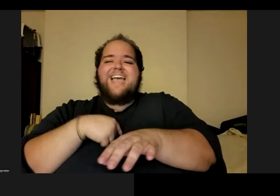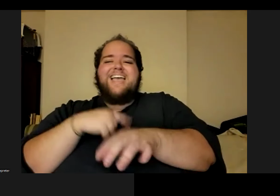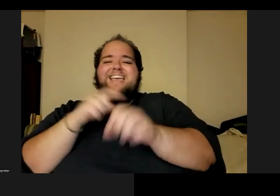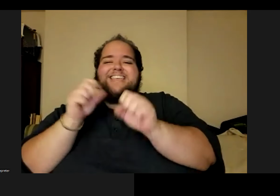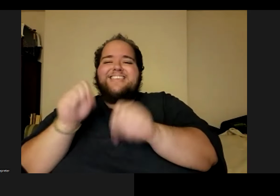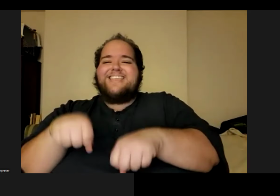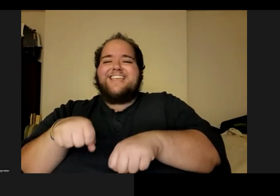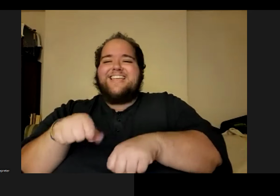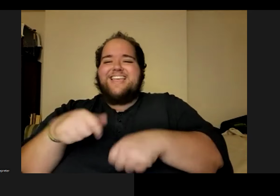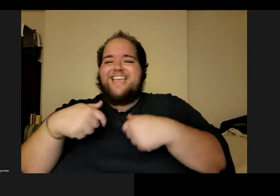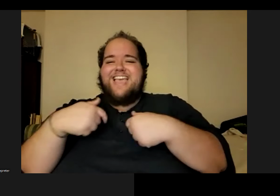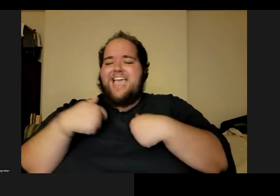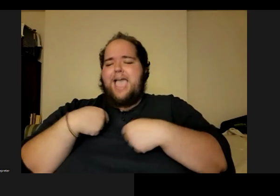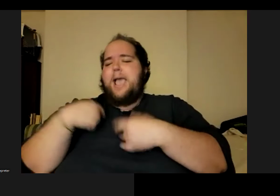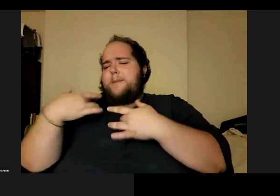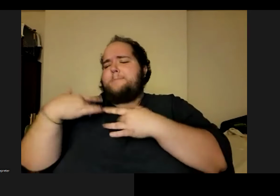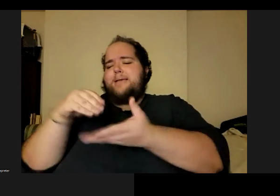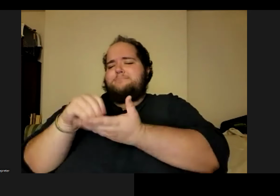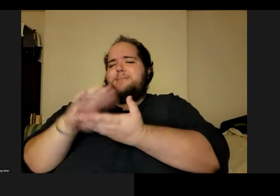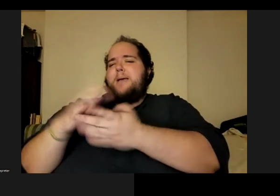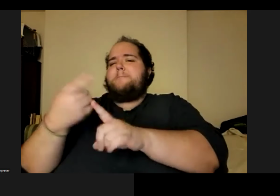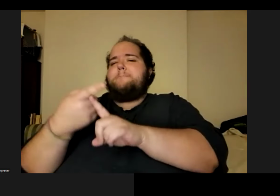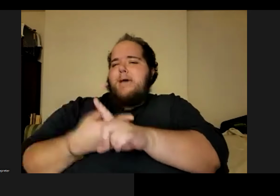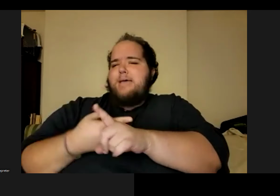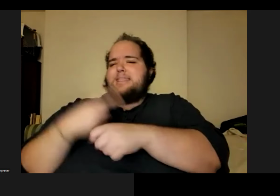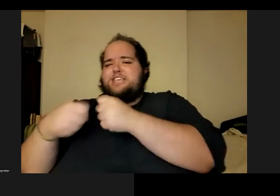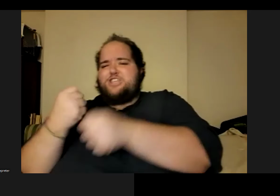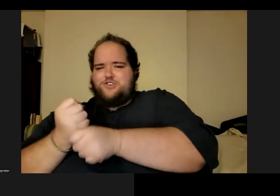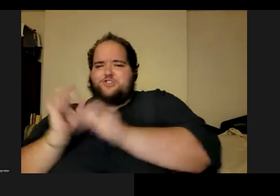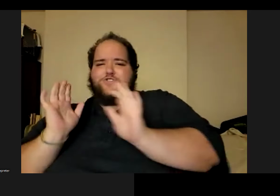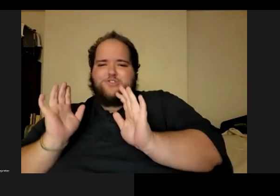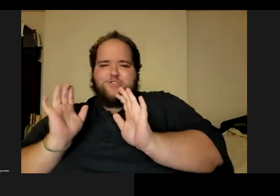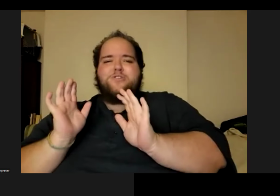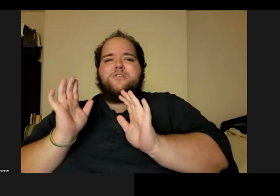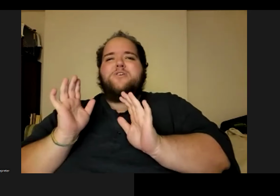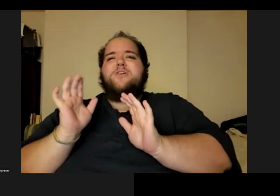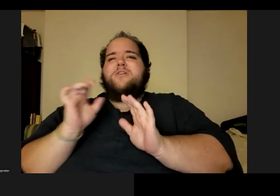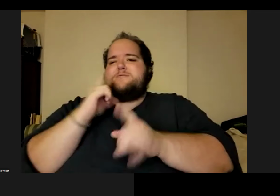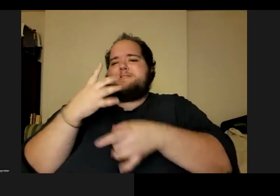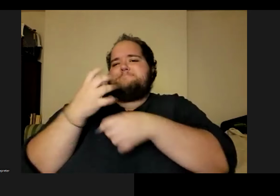Whoa. I put the month. I put the month and the year because it's a little shorter. It saves you some space.